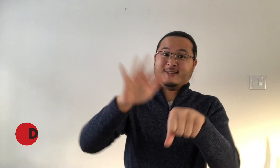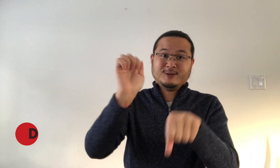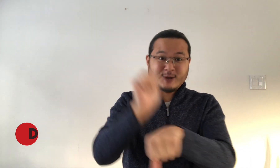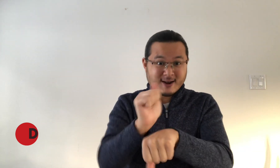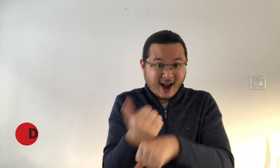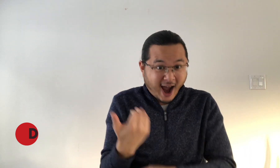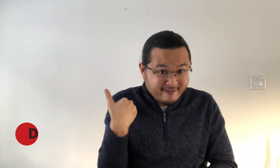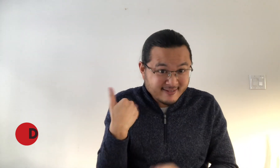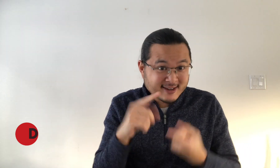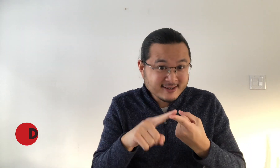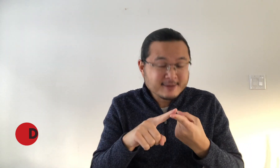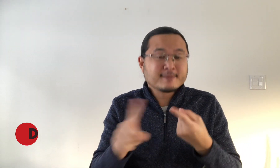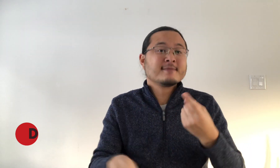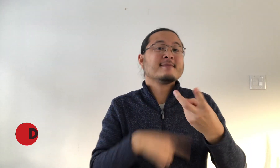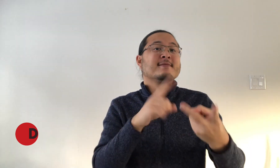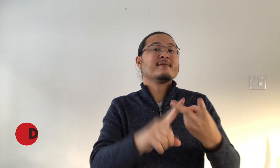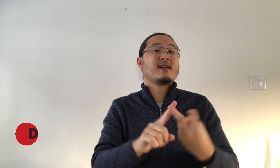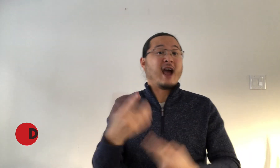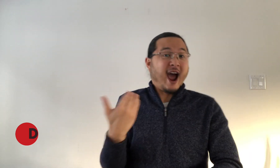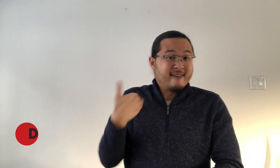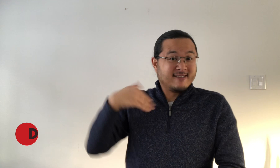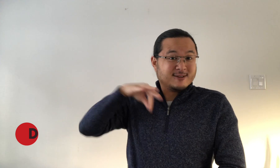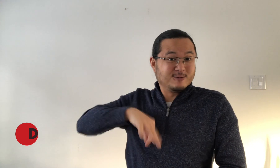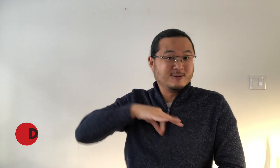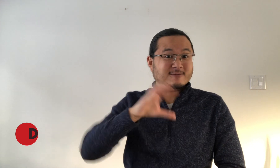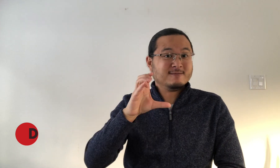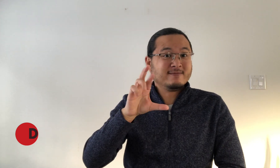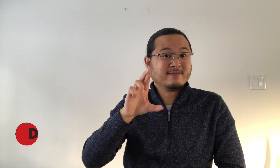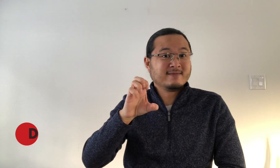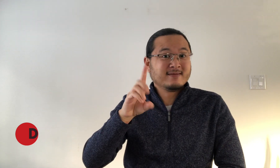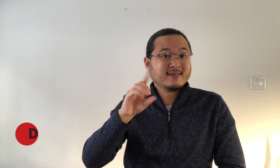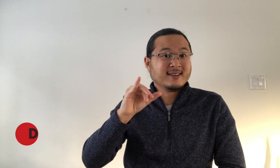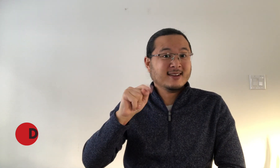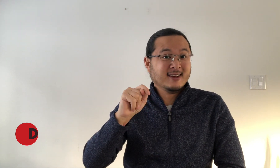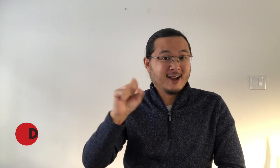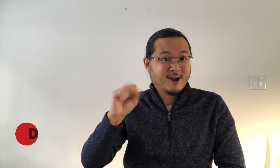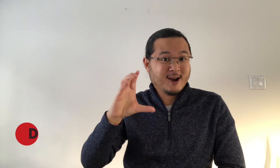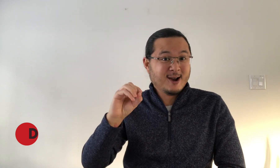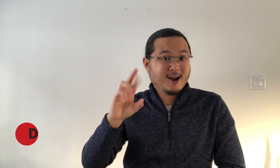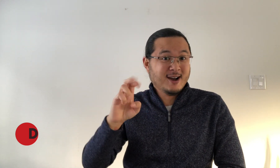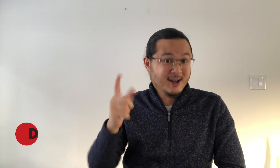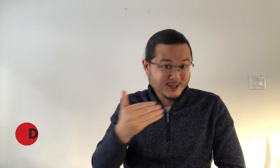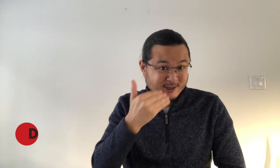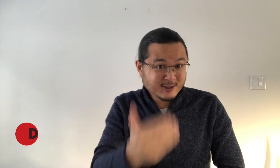Make sure you have a full time job, good credit score,